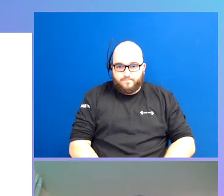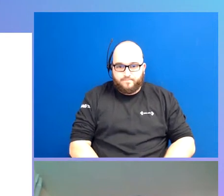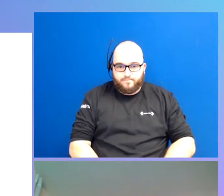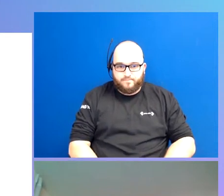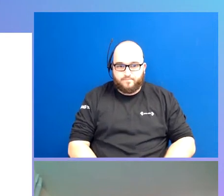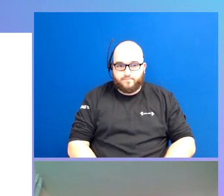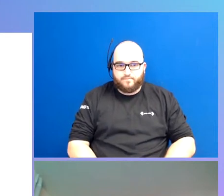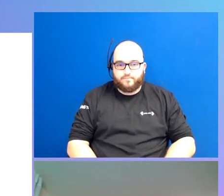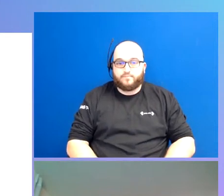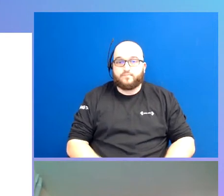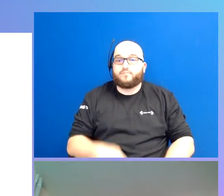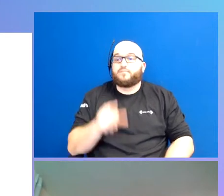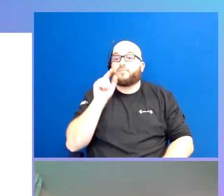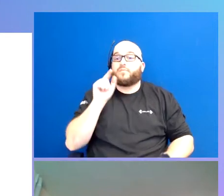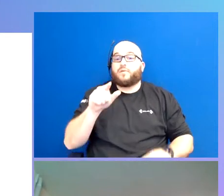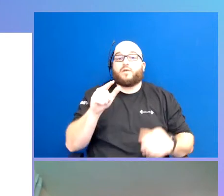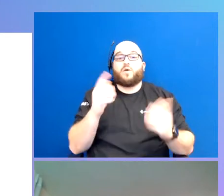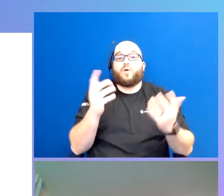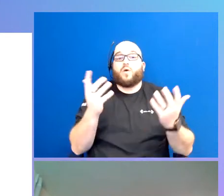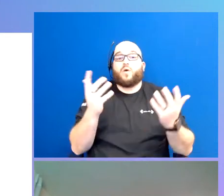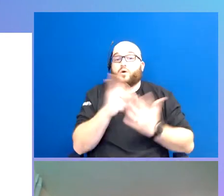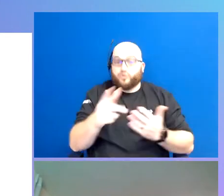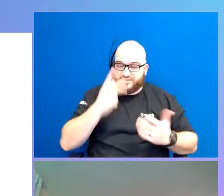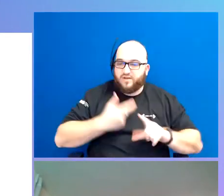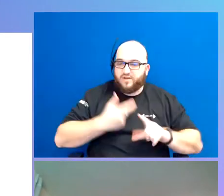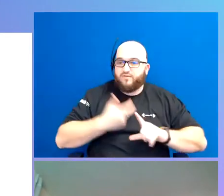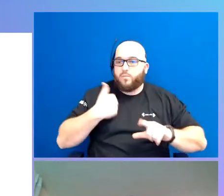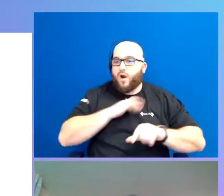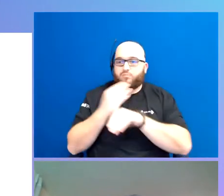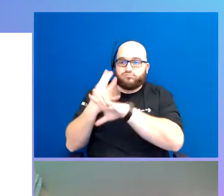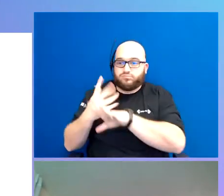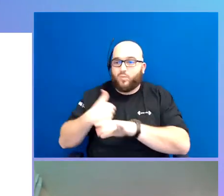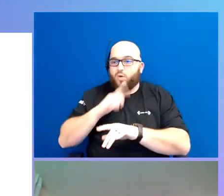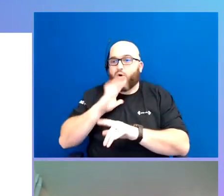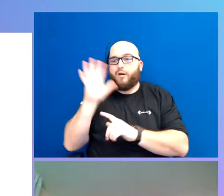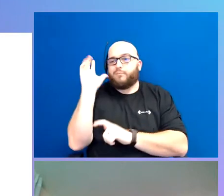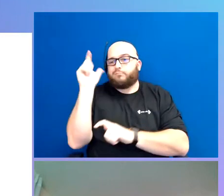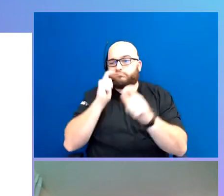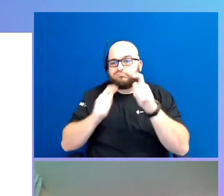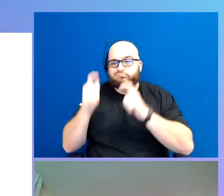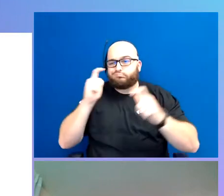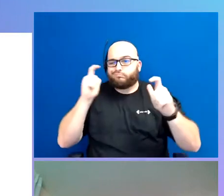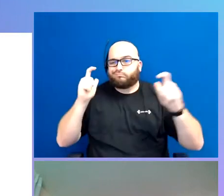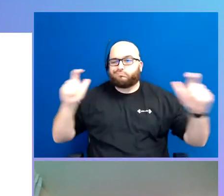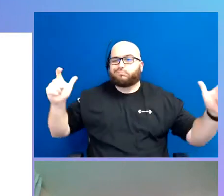um, from virtual sessions. We